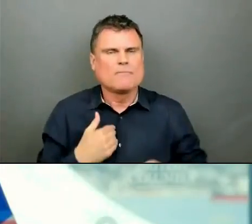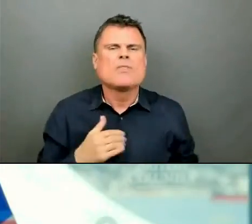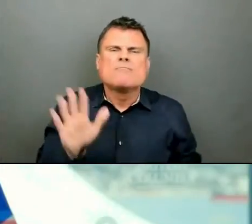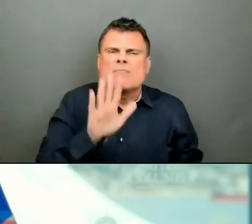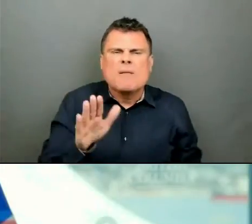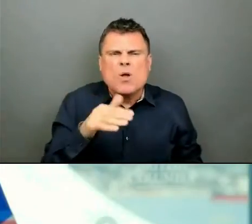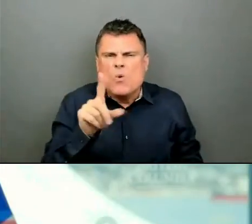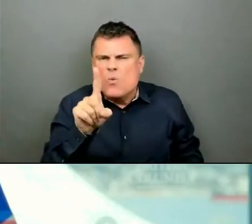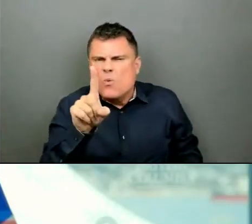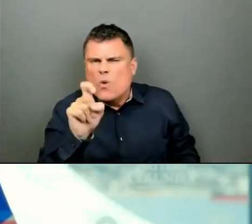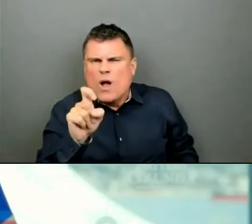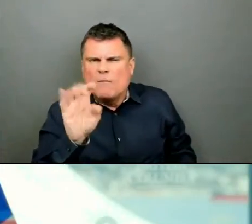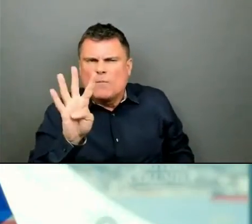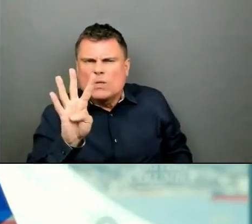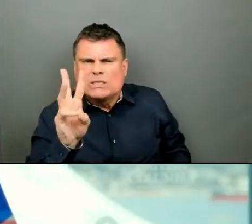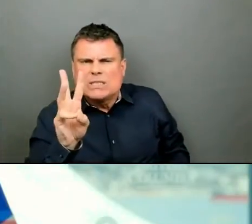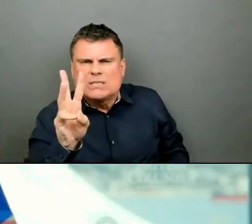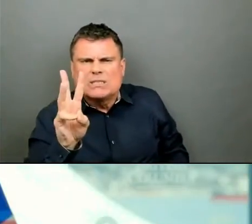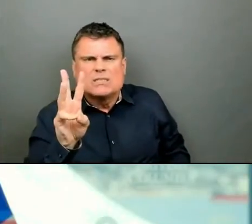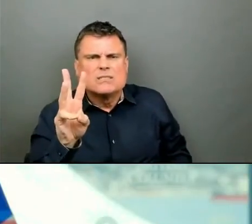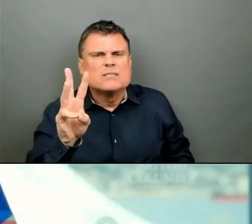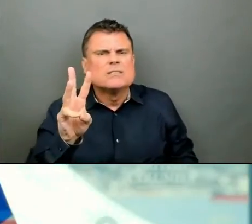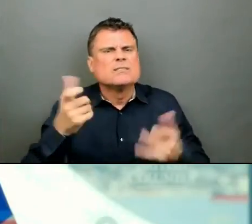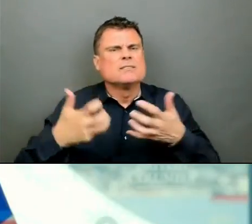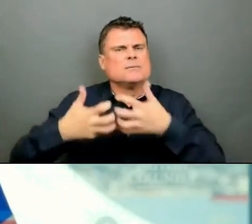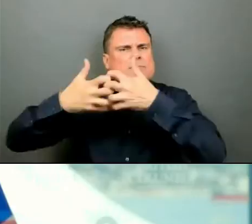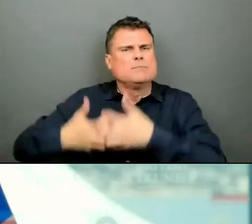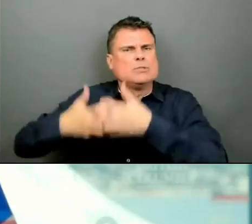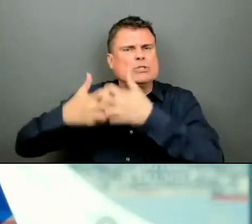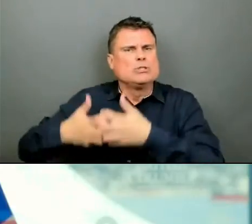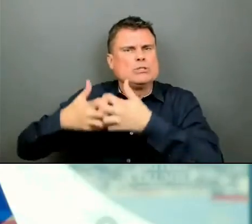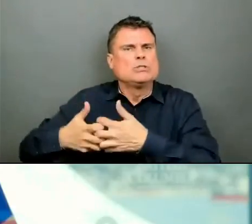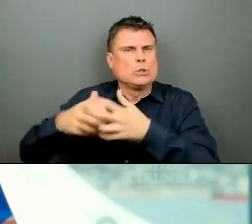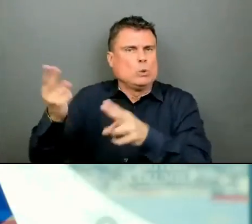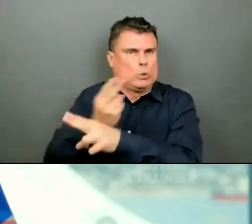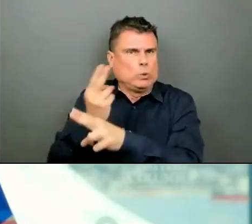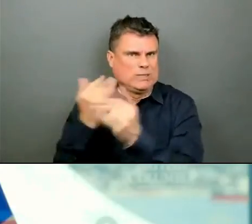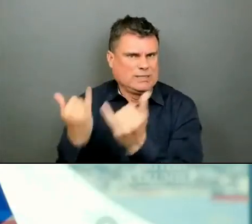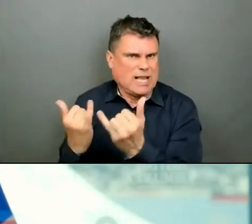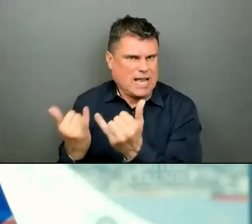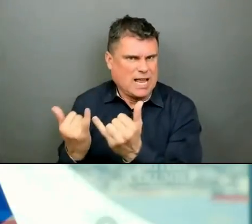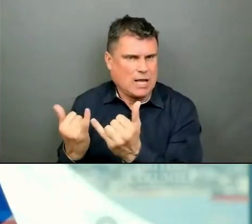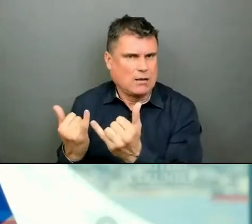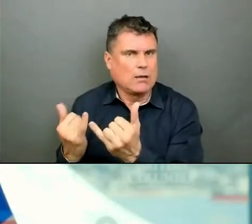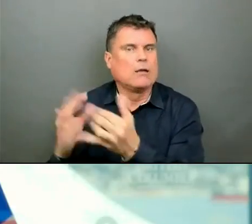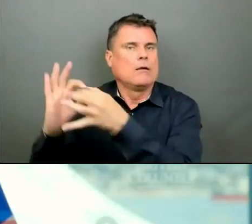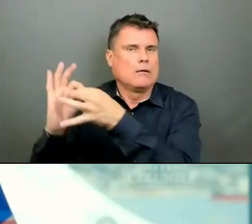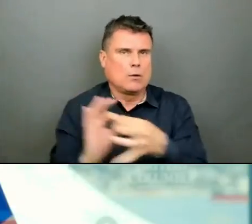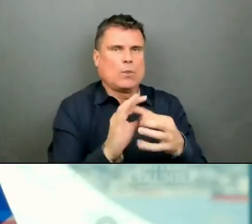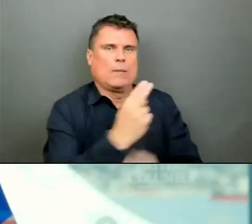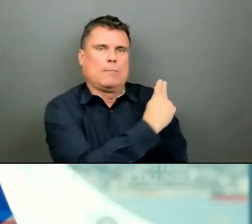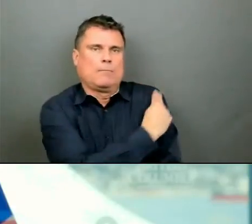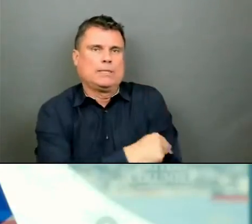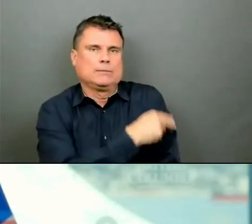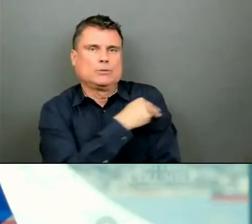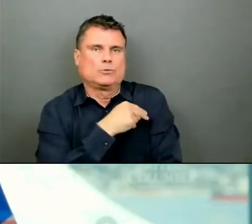vents are occupied, 40 occupied with patients positive for COVID-19. So our occupancy of total in